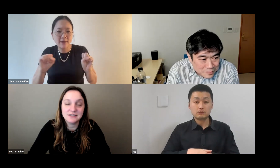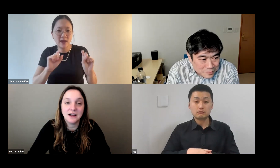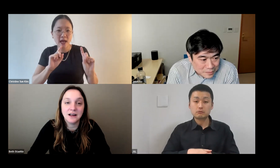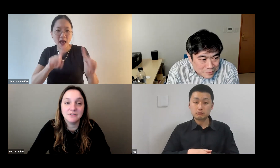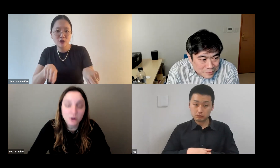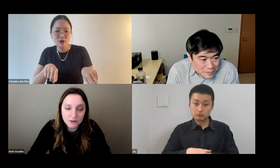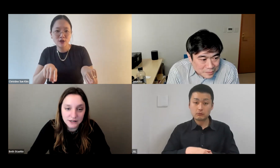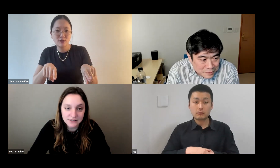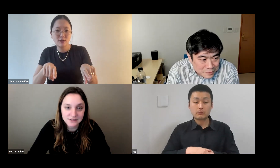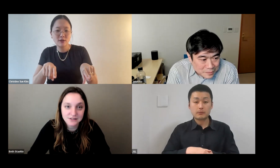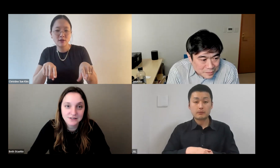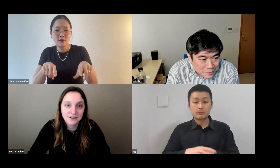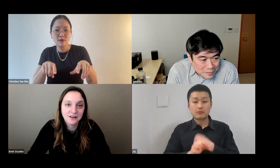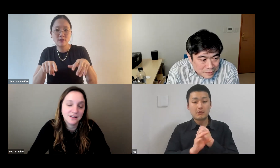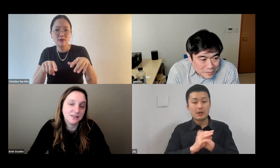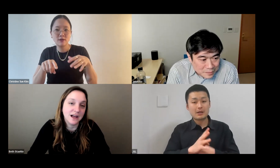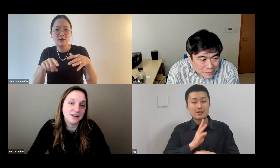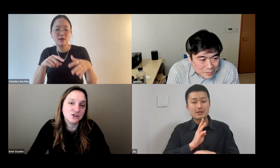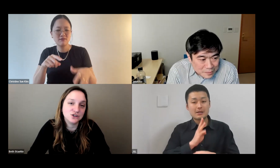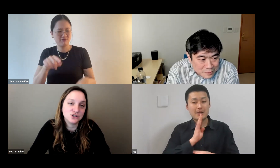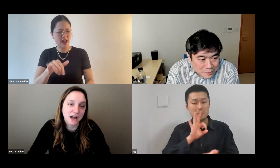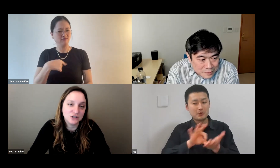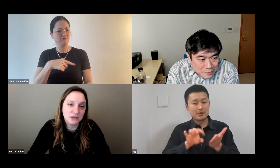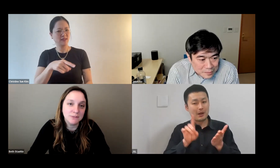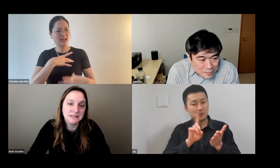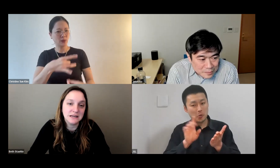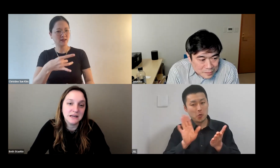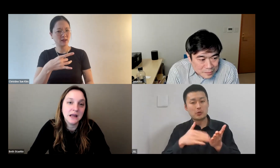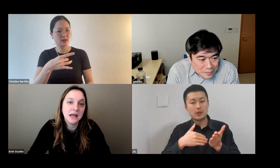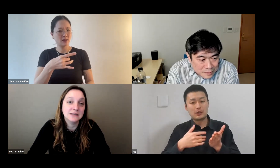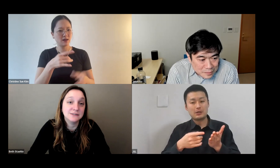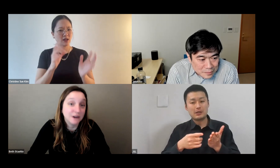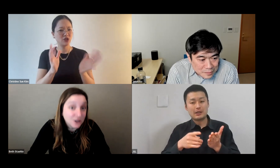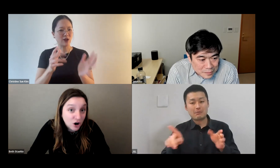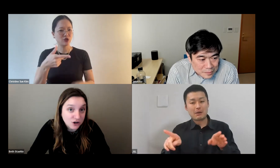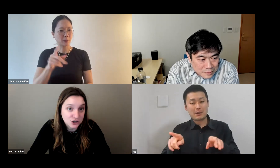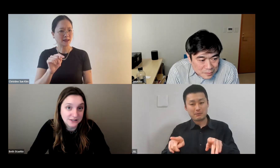I have noticed that ChatGPT is very cautious